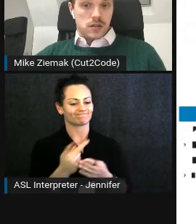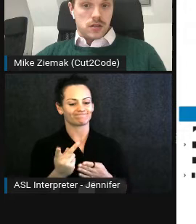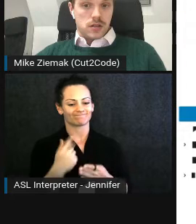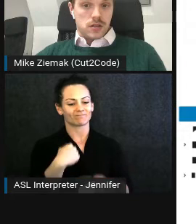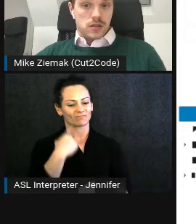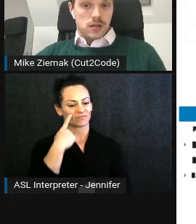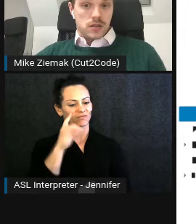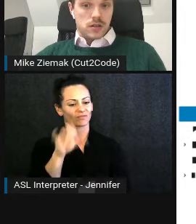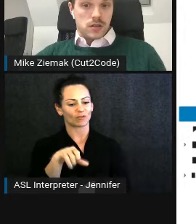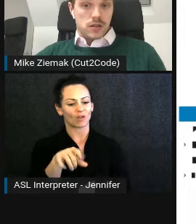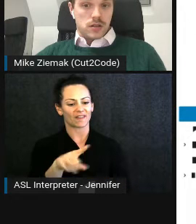It's not that easy.